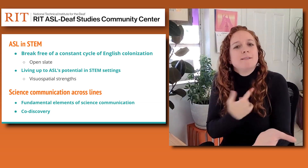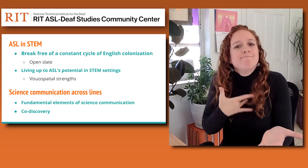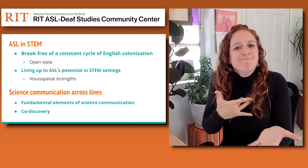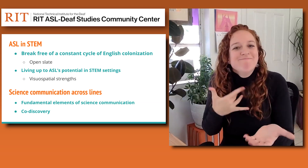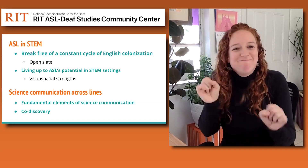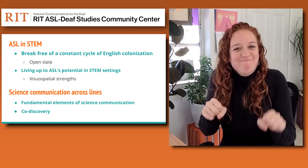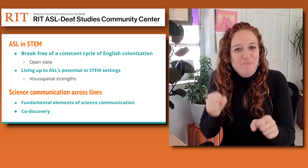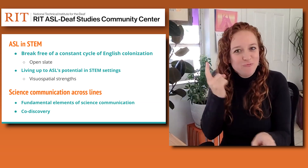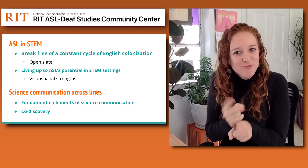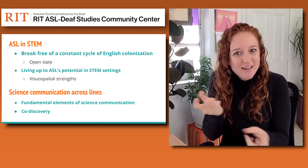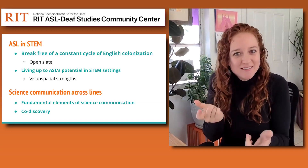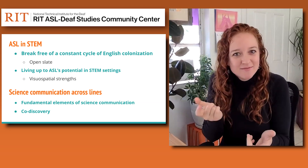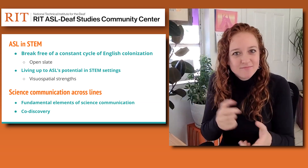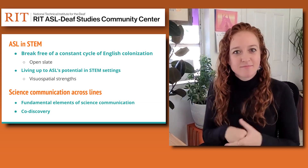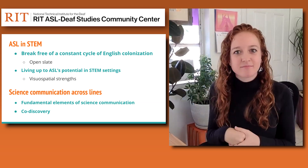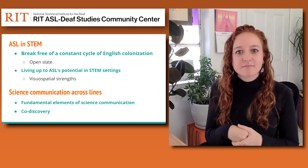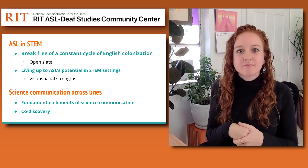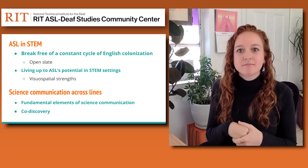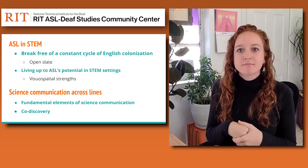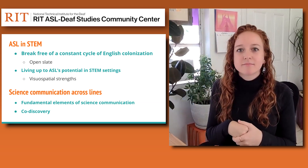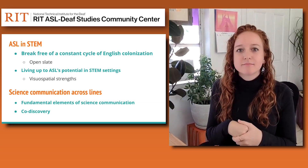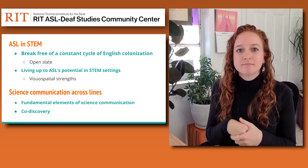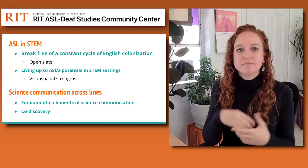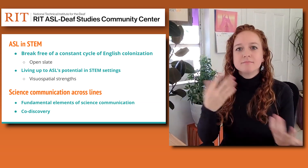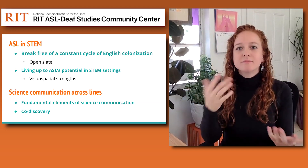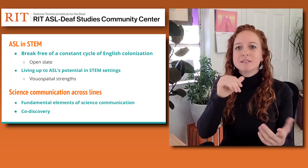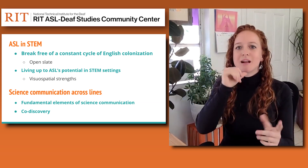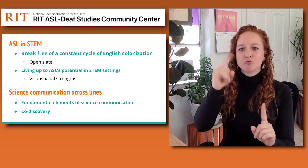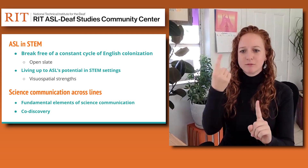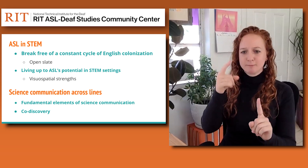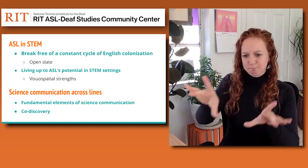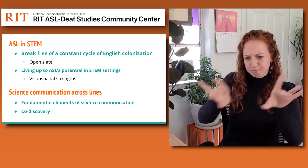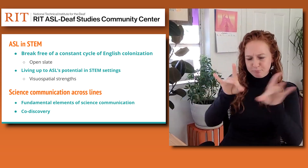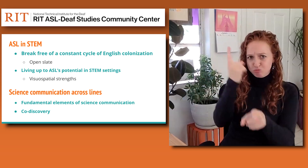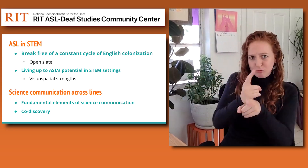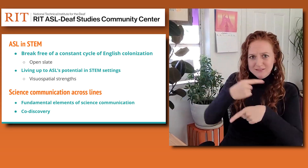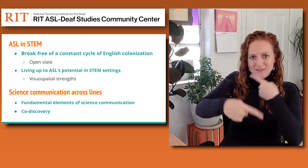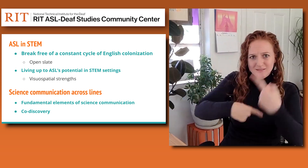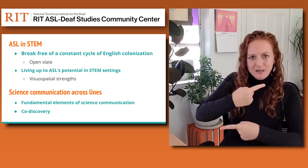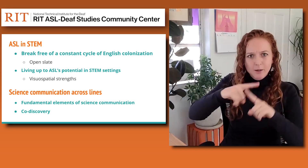And we know we can do that in a correct way, not just picking the right signs,